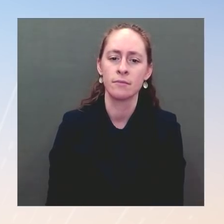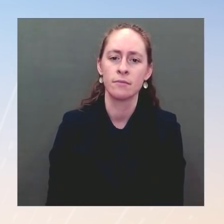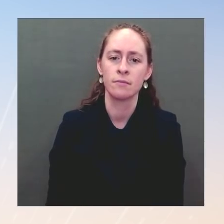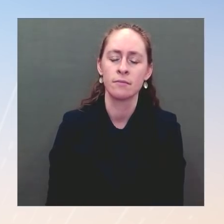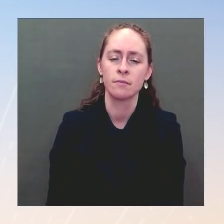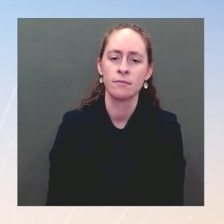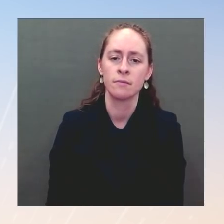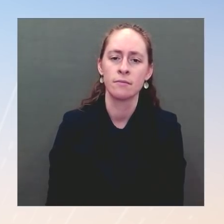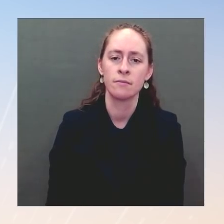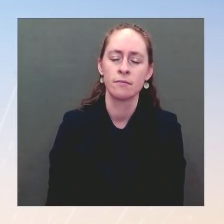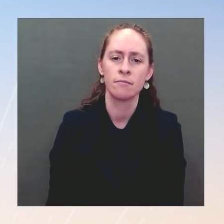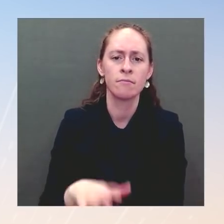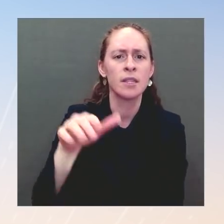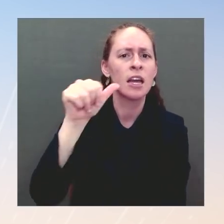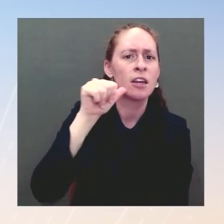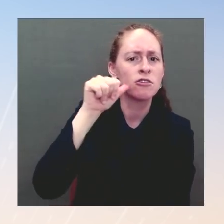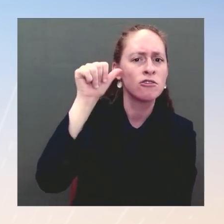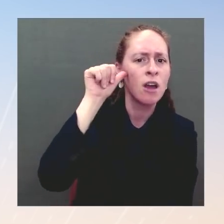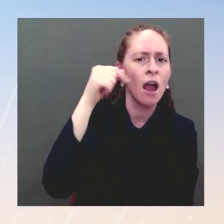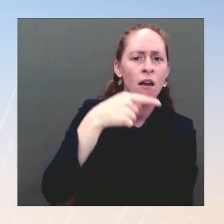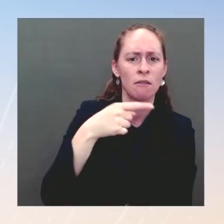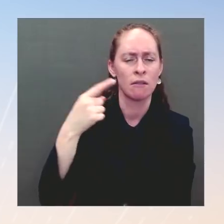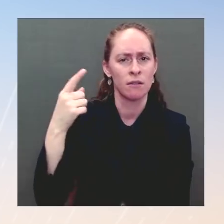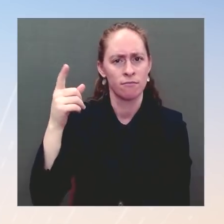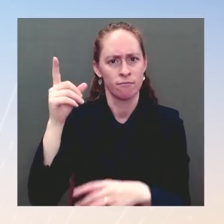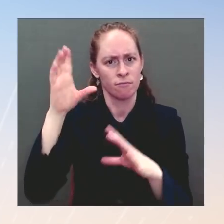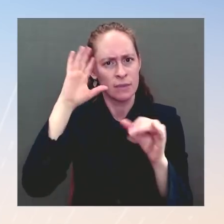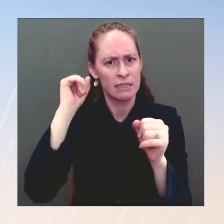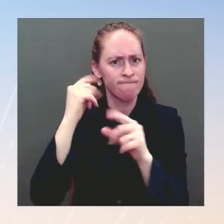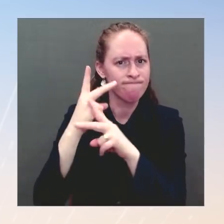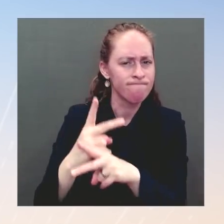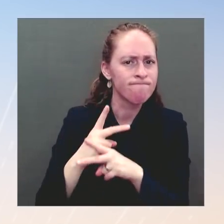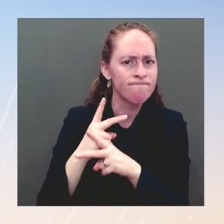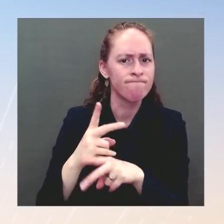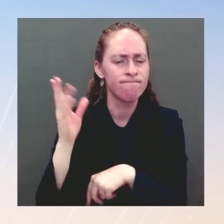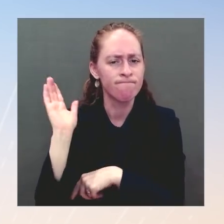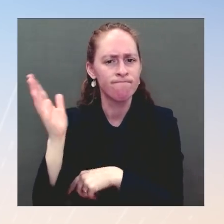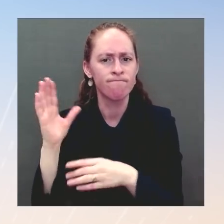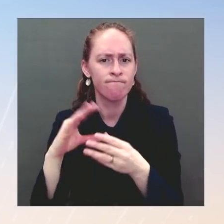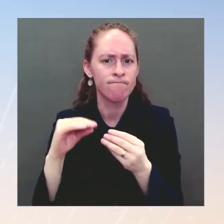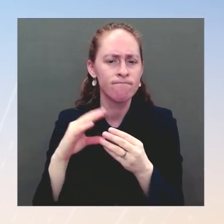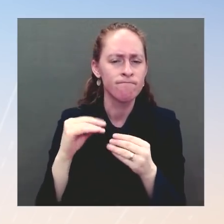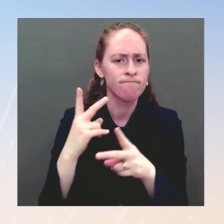the world was watching the start of an invasion, which is very different from the U.S.